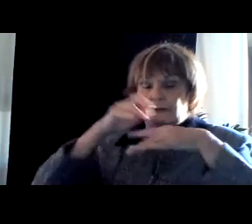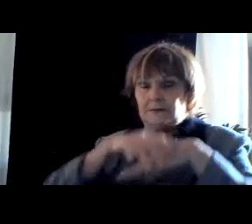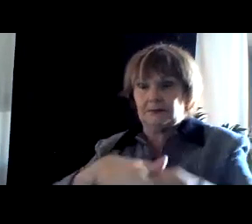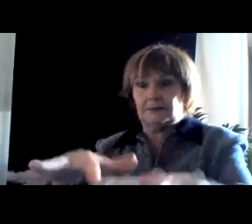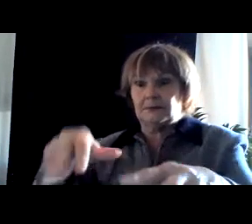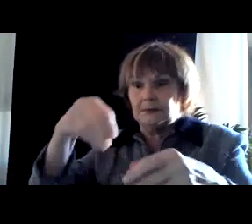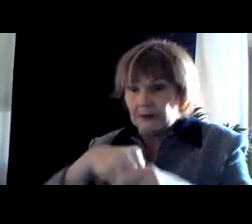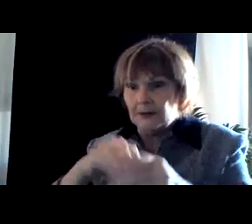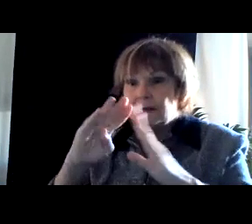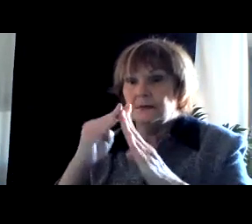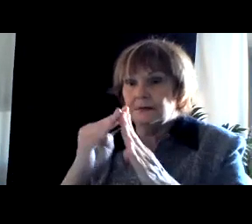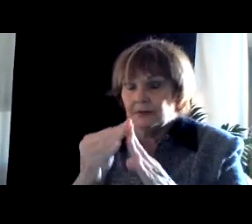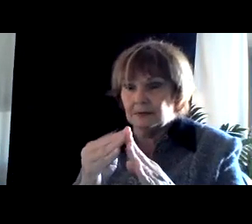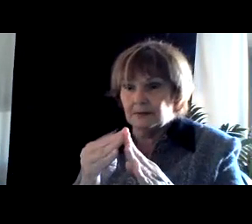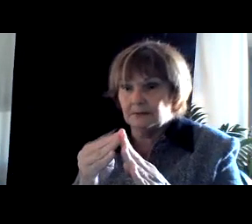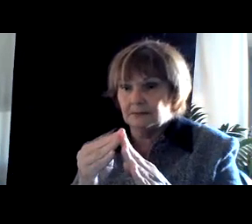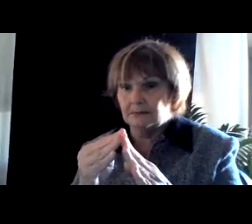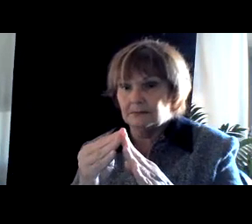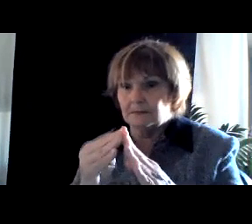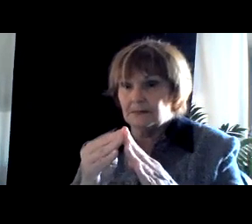and assessments as well.